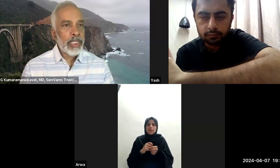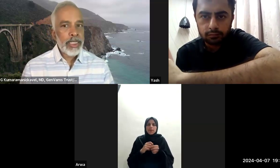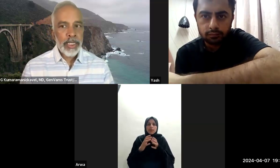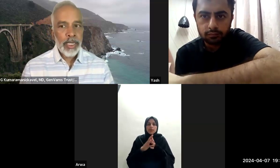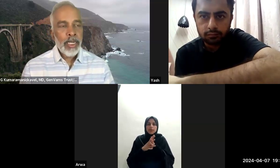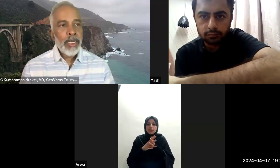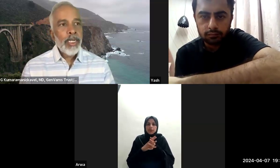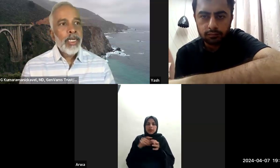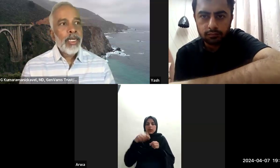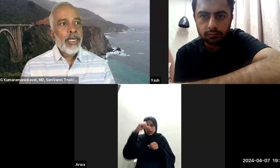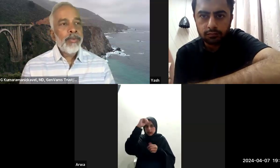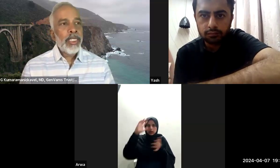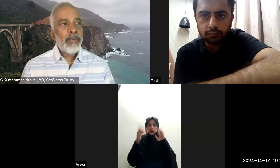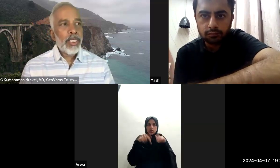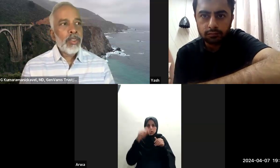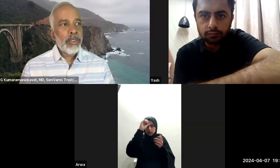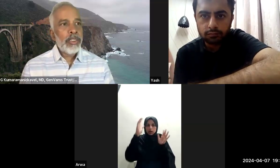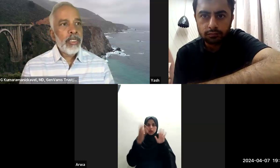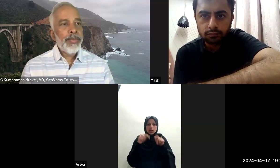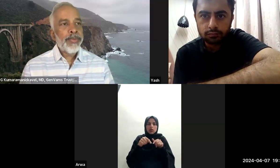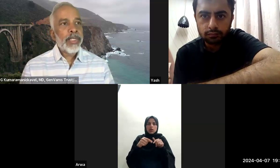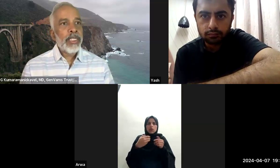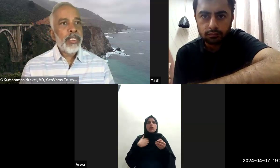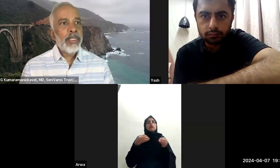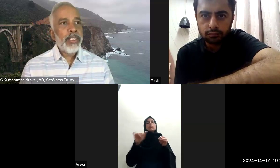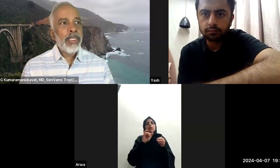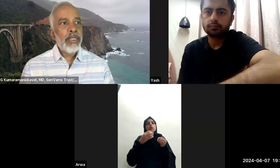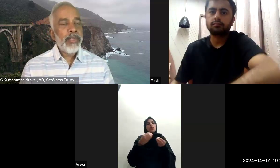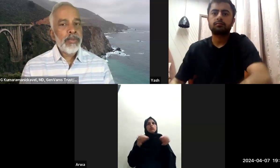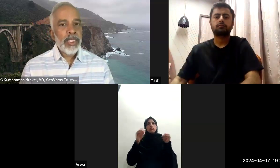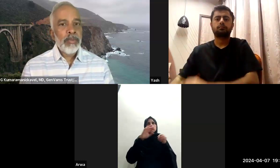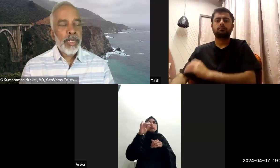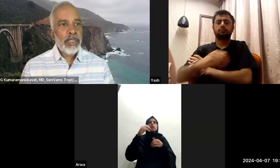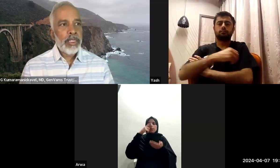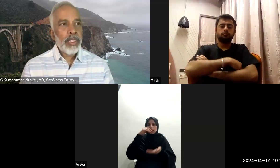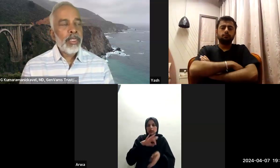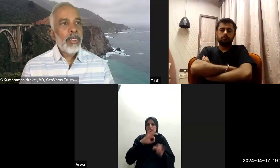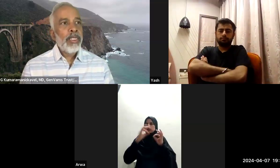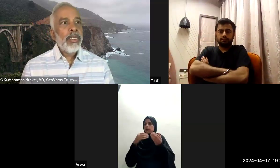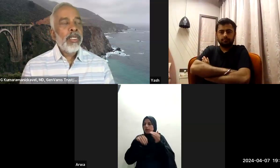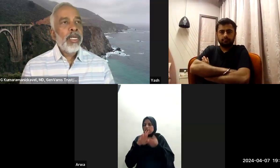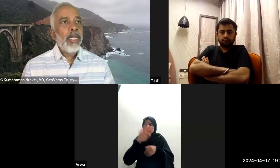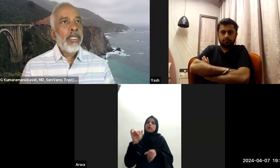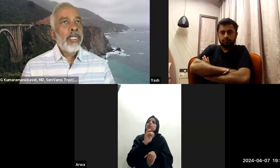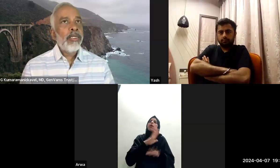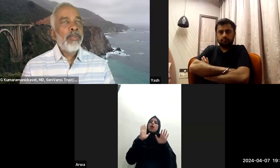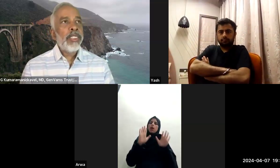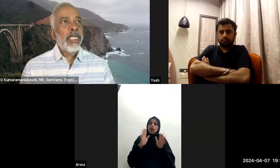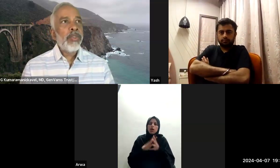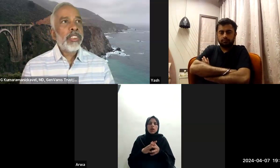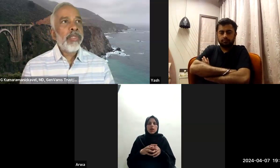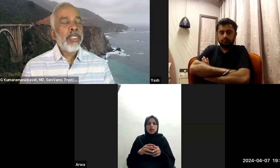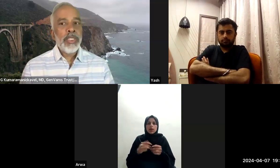in India. We get very close to them and we are very empathetic and we try to explain to